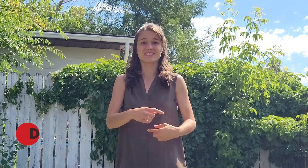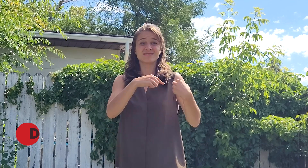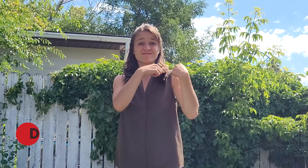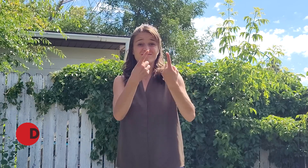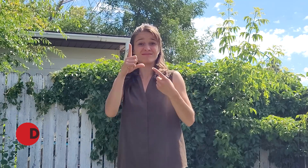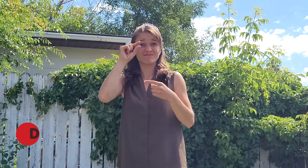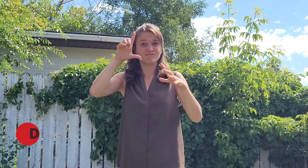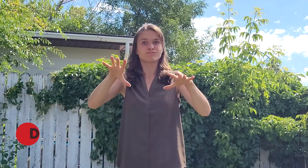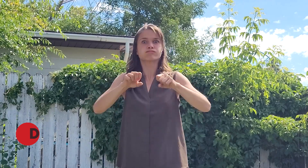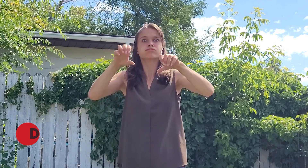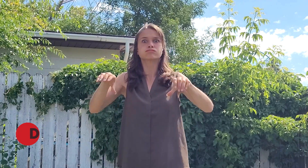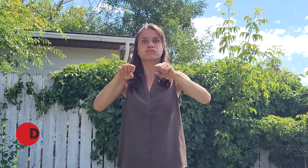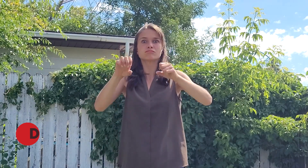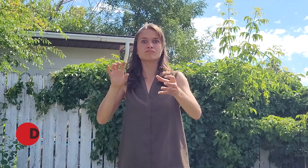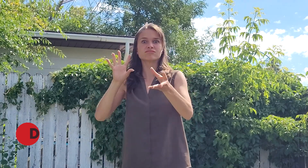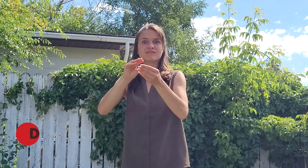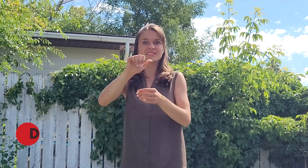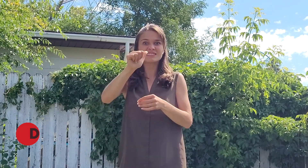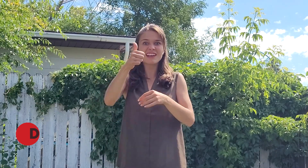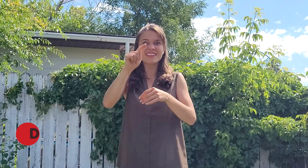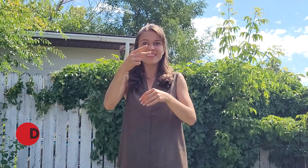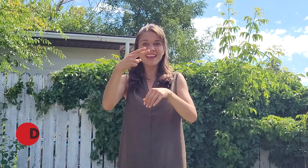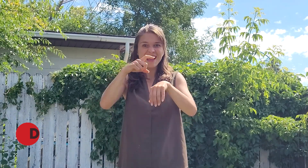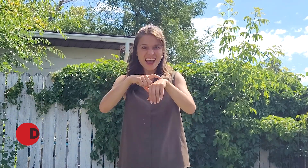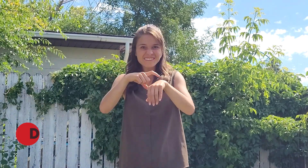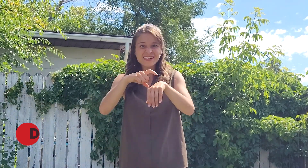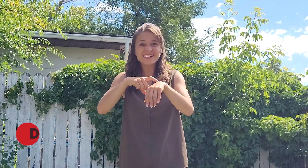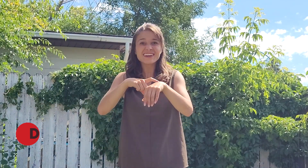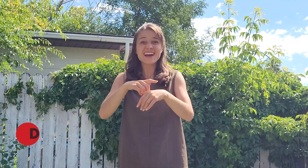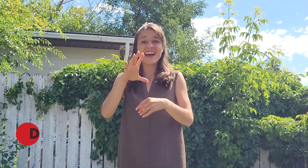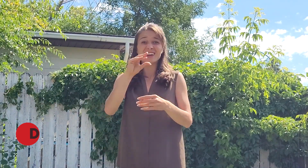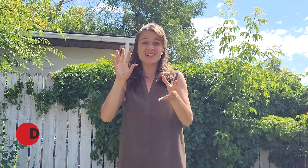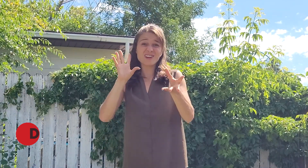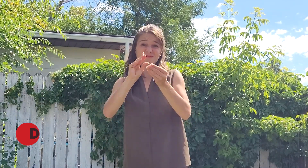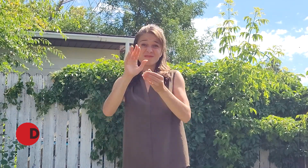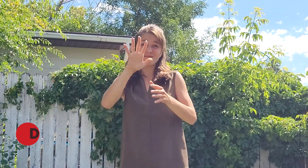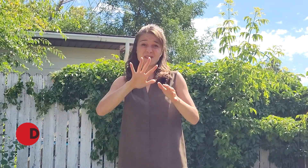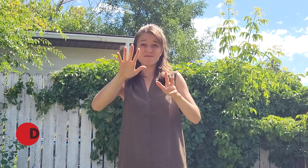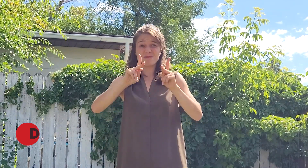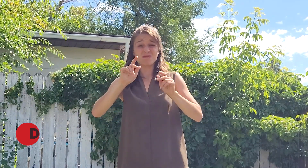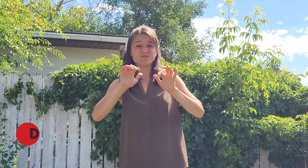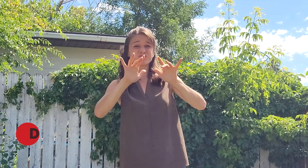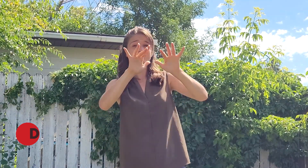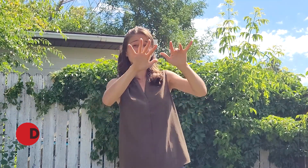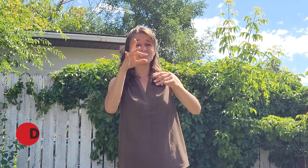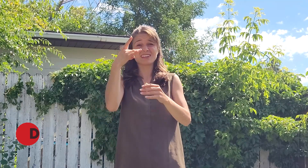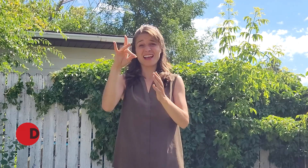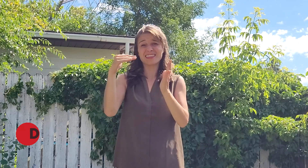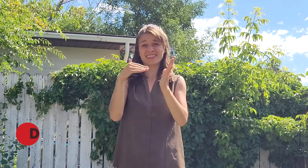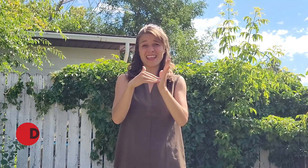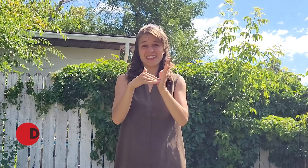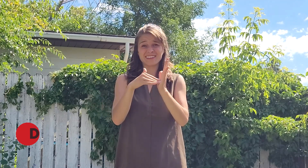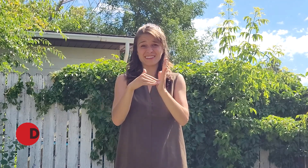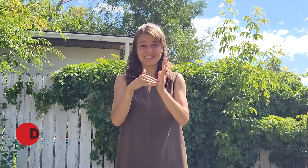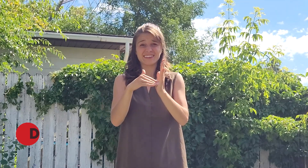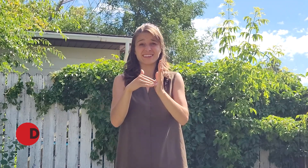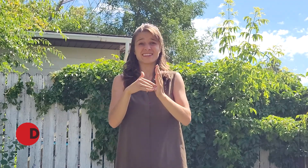[Nicole]: It was the tenth time Clin d'Oeil was held and more than 18,000 people attended this year.